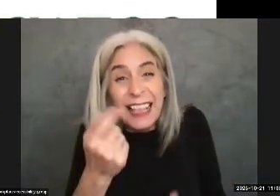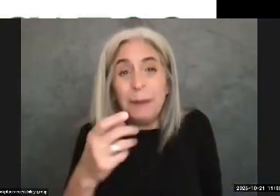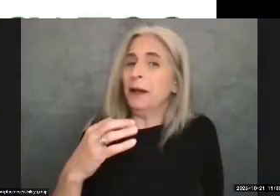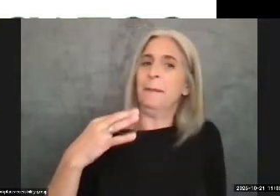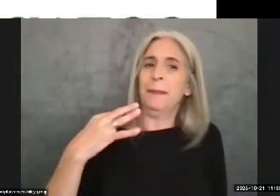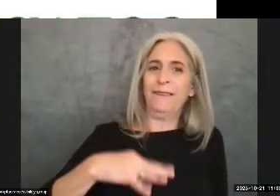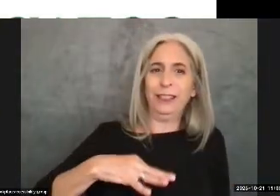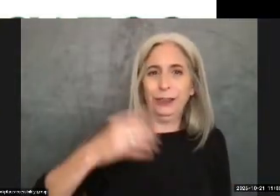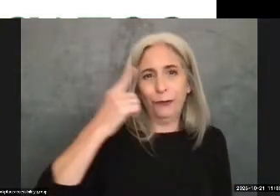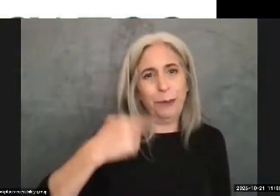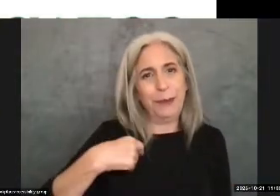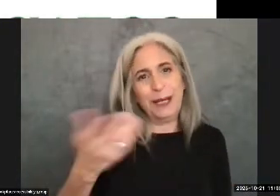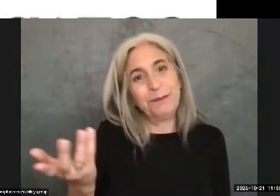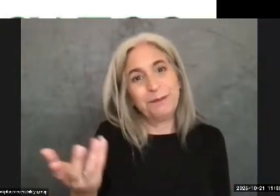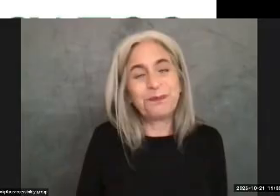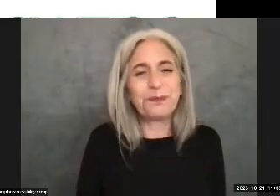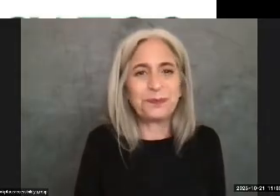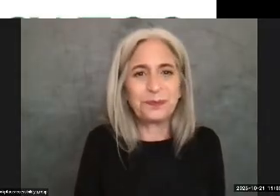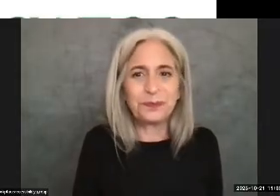Kathleen DeForest: A little bit beneficial to me all the same.